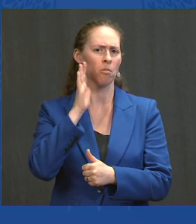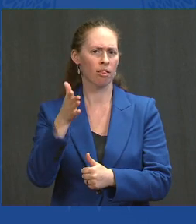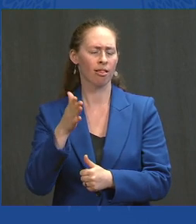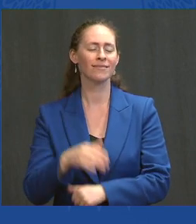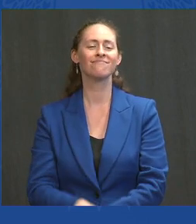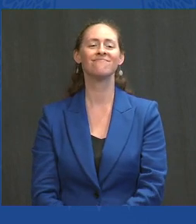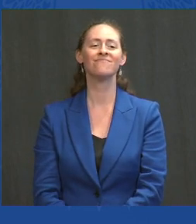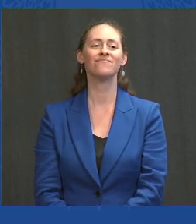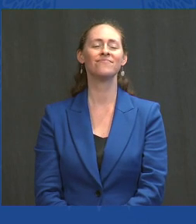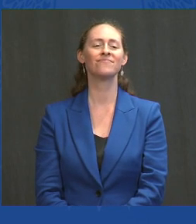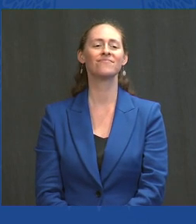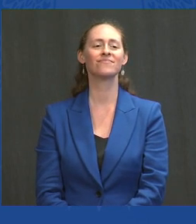when required by the law